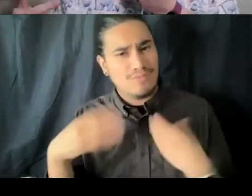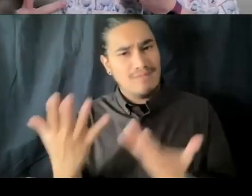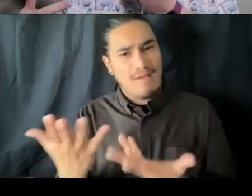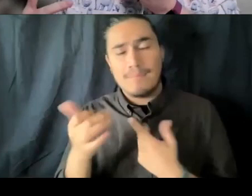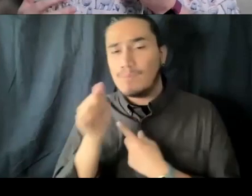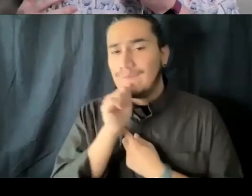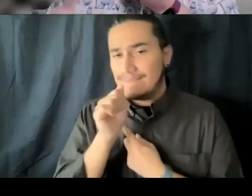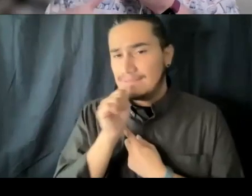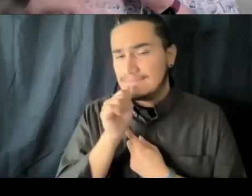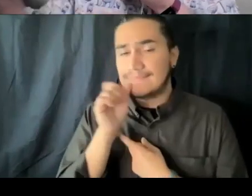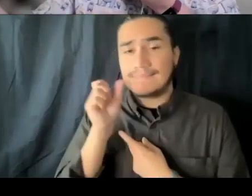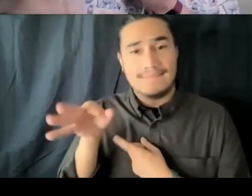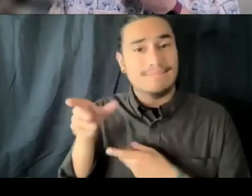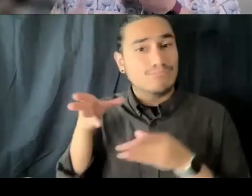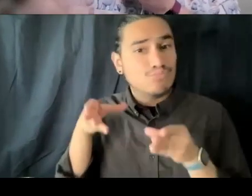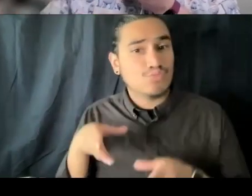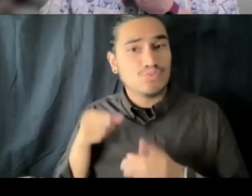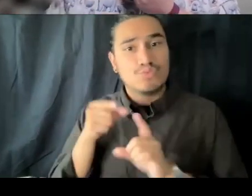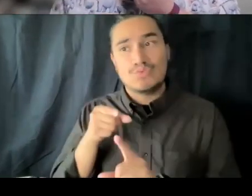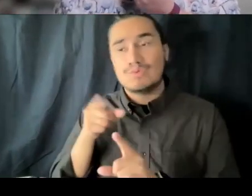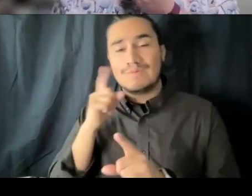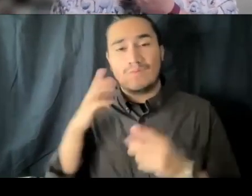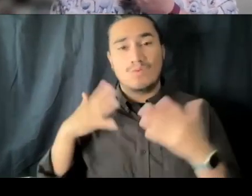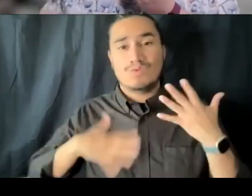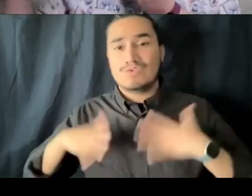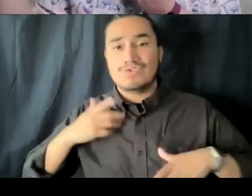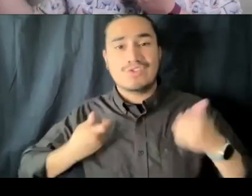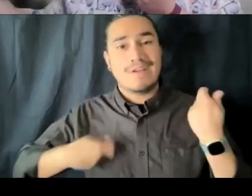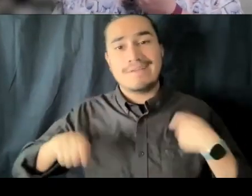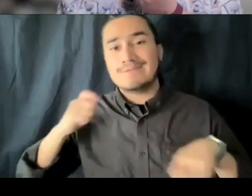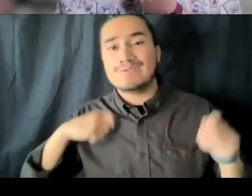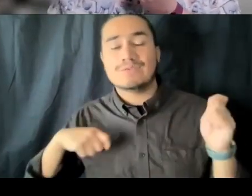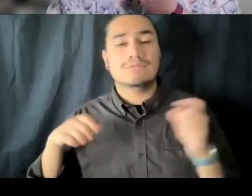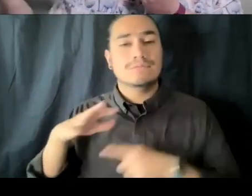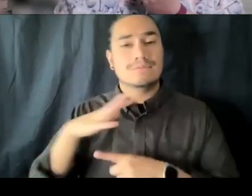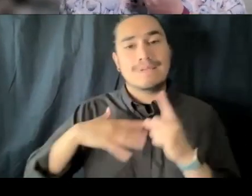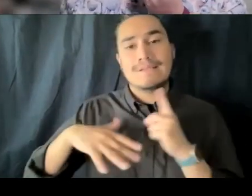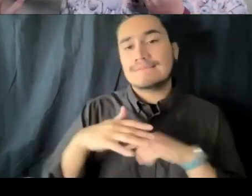if for changing spaces, for bathrooms, for things like that,